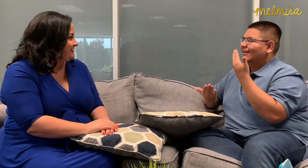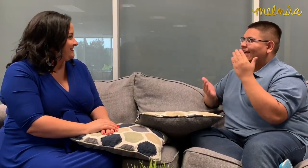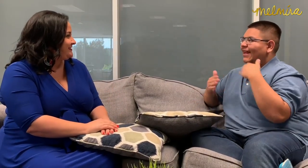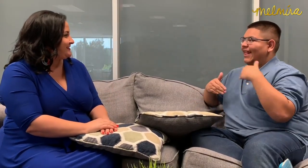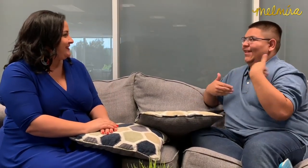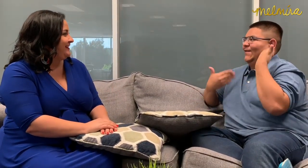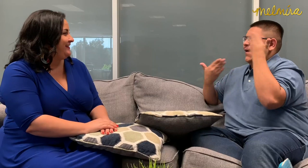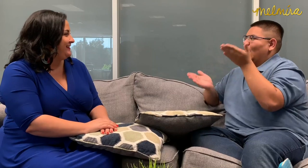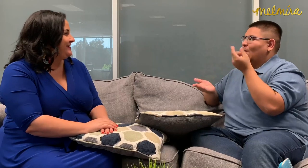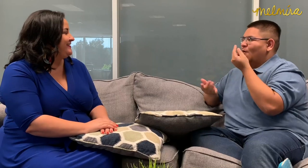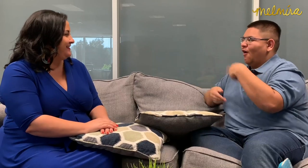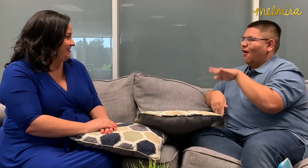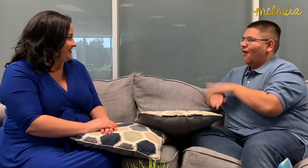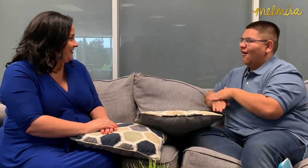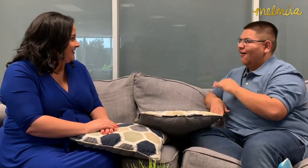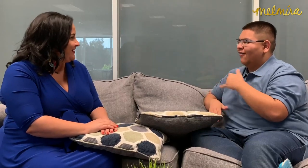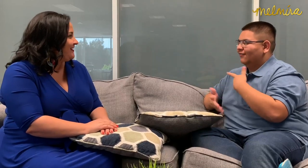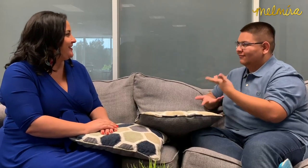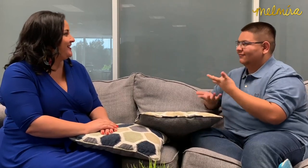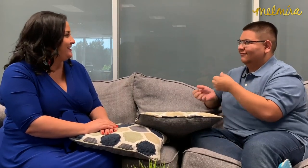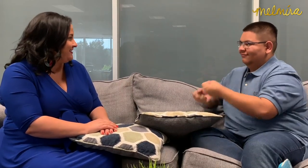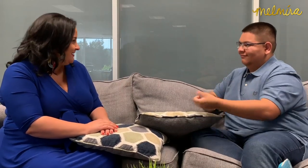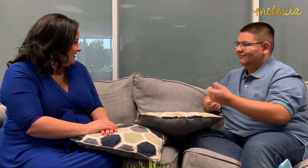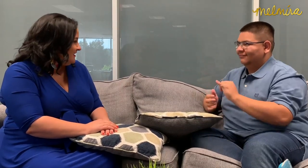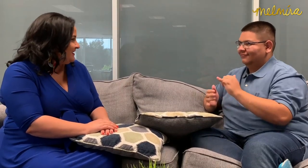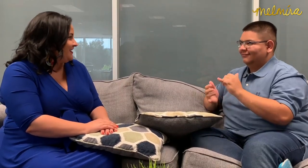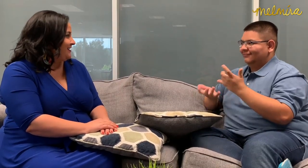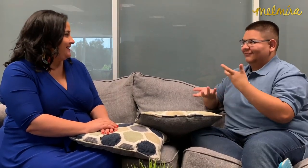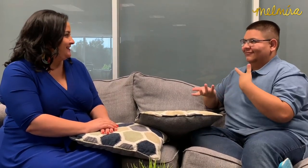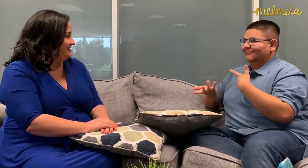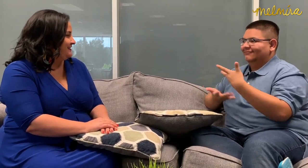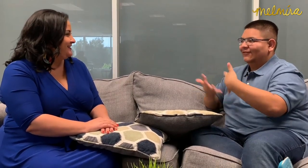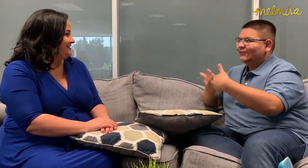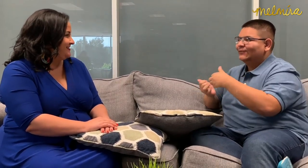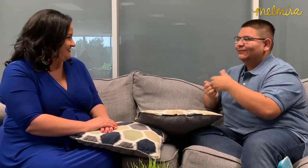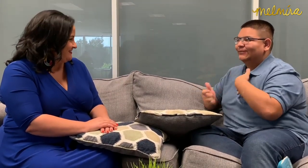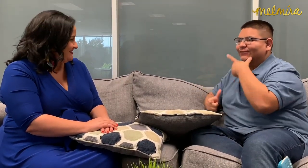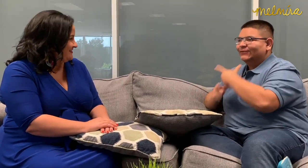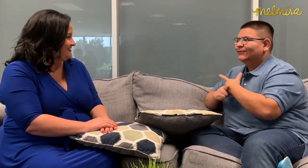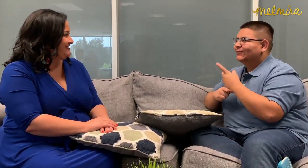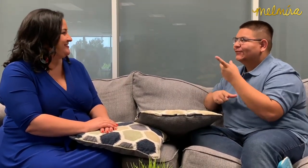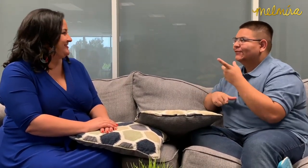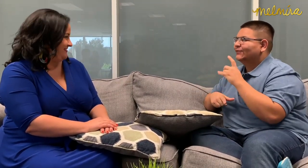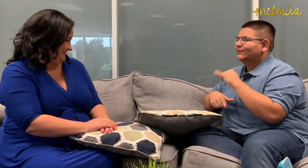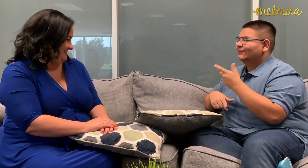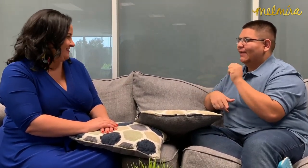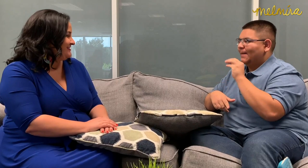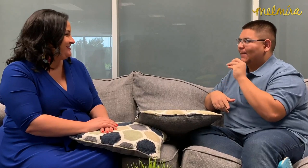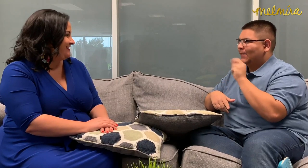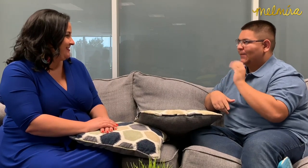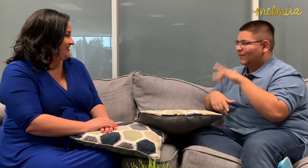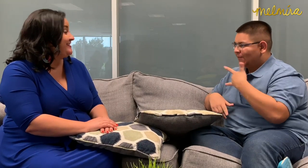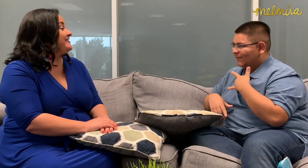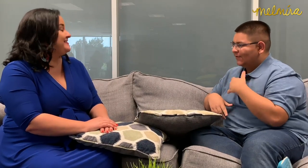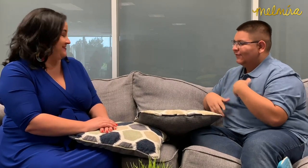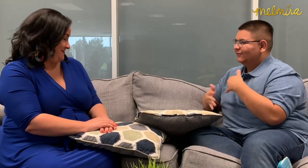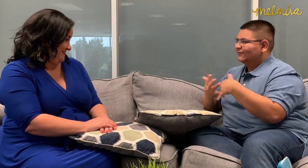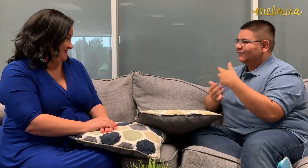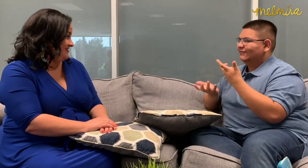I didn't know what was going on. I got to know my sister, Amora,